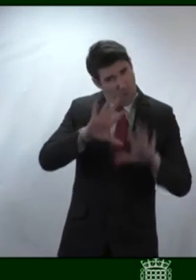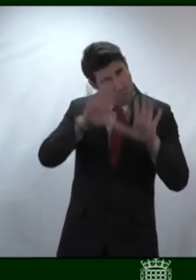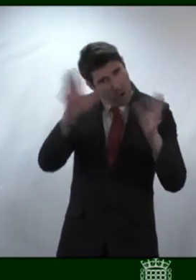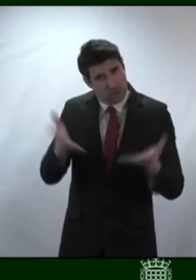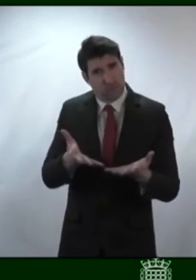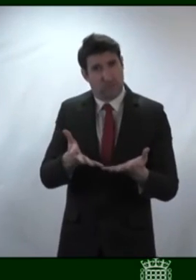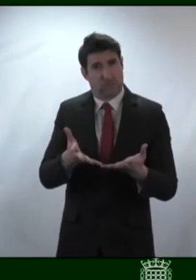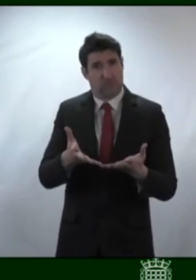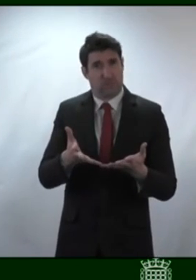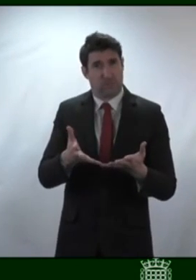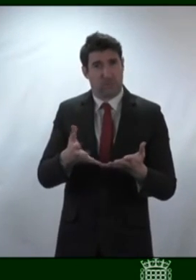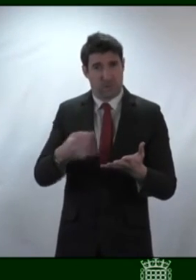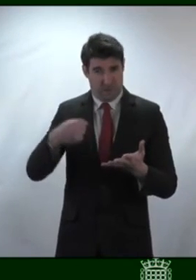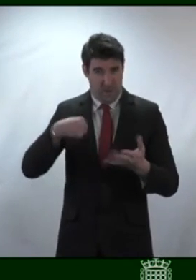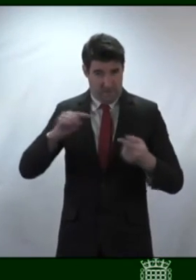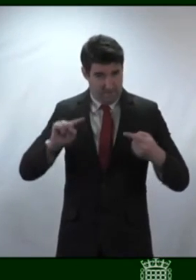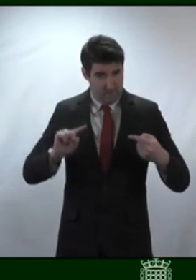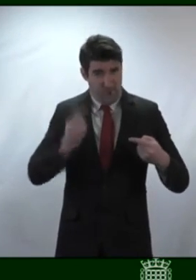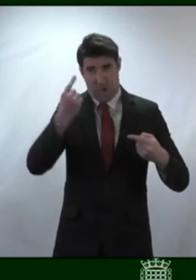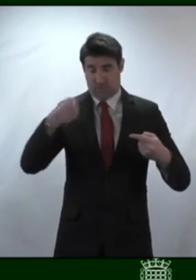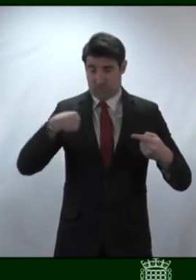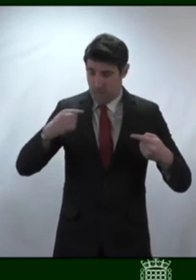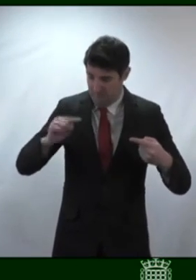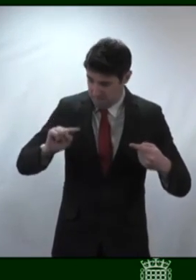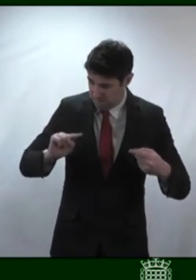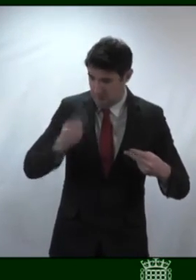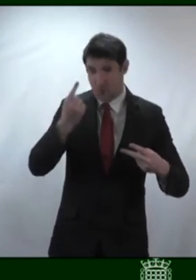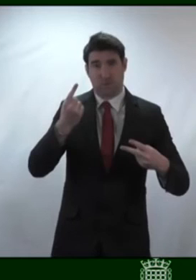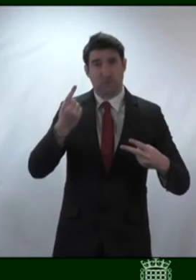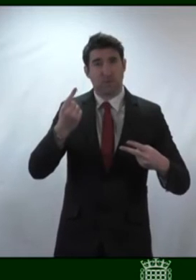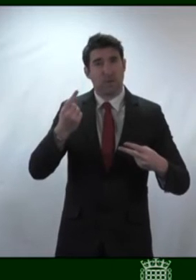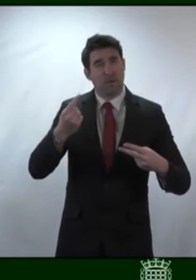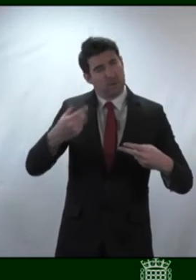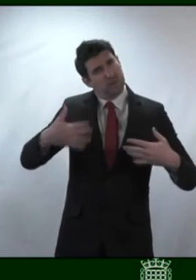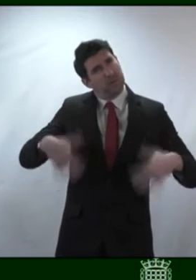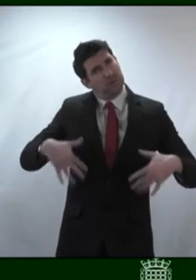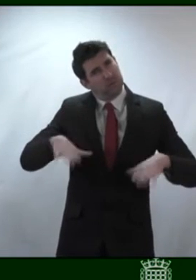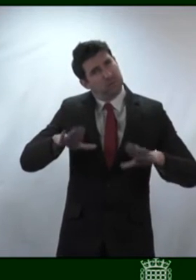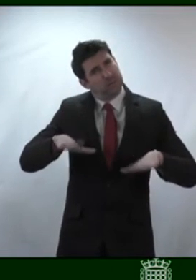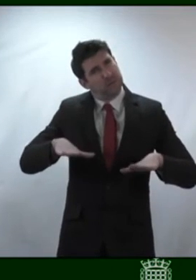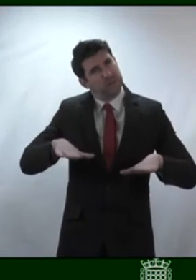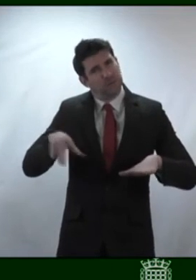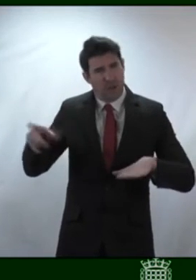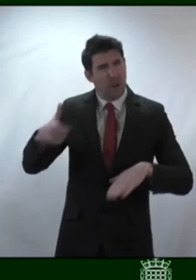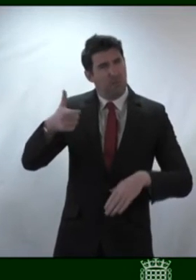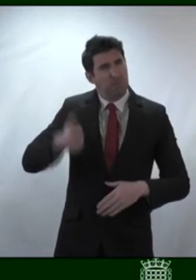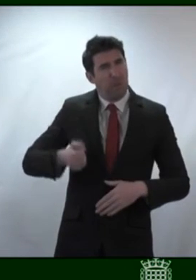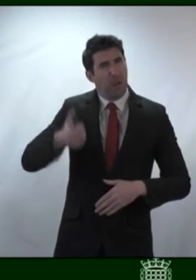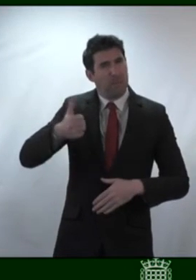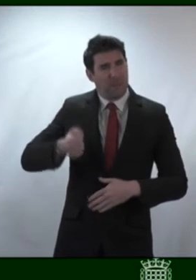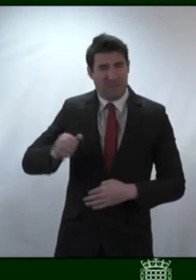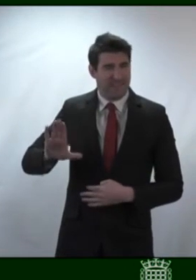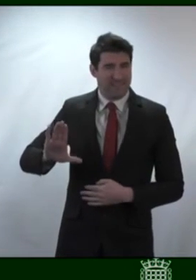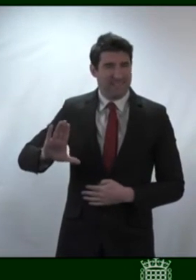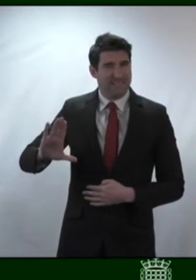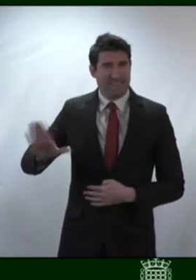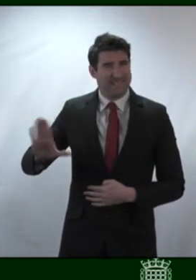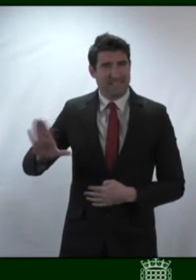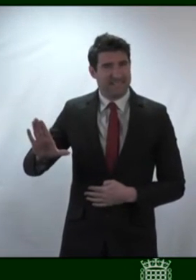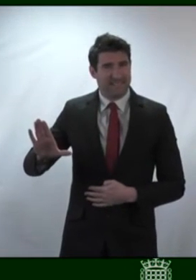I may say so, without wishing to cast aspersions on the point of the view of the right hon.